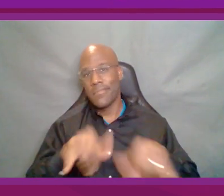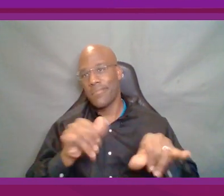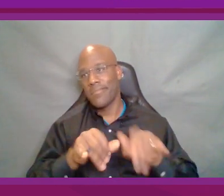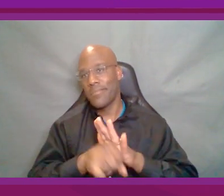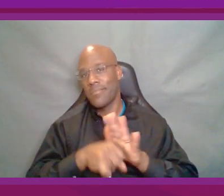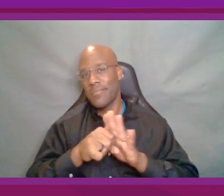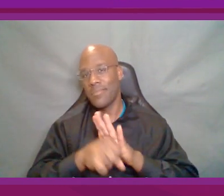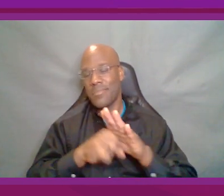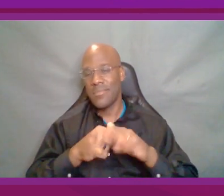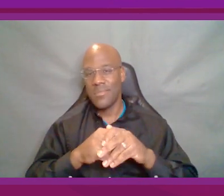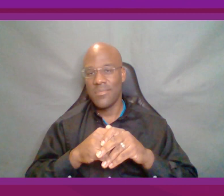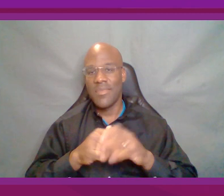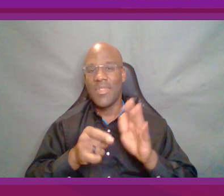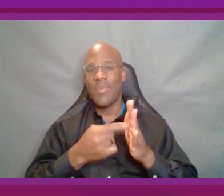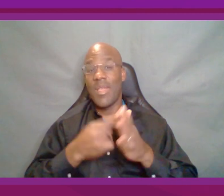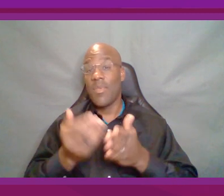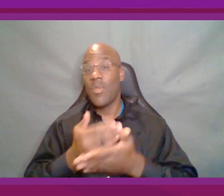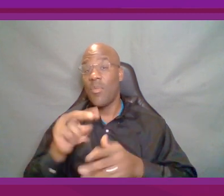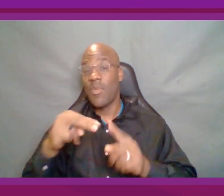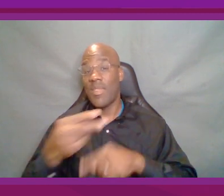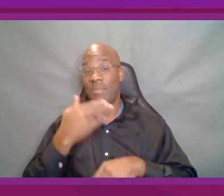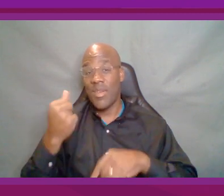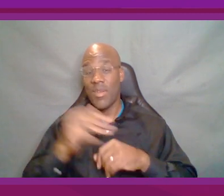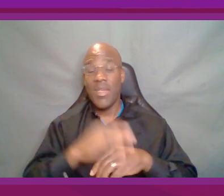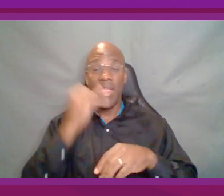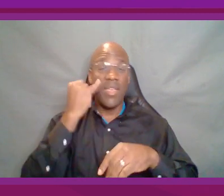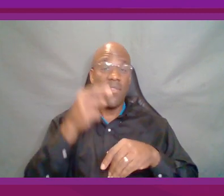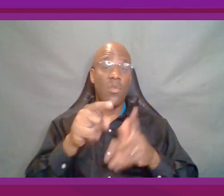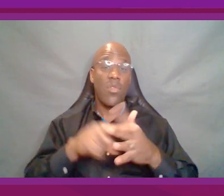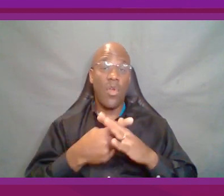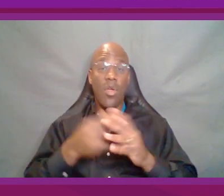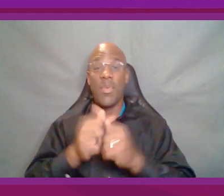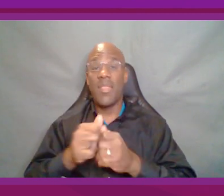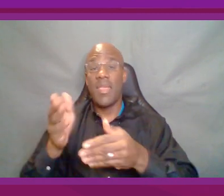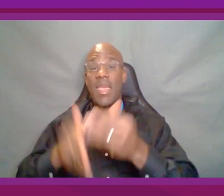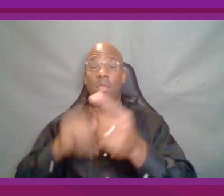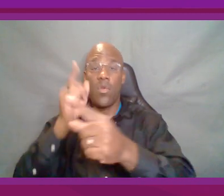end goal, and if you started a job description at the end goal and allow the individual to